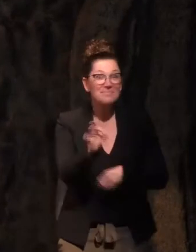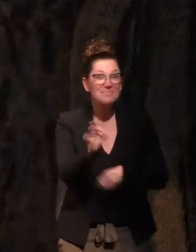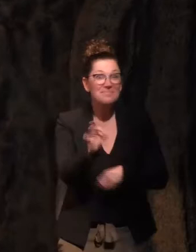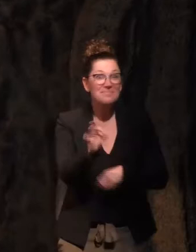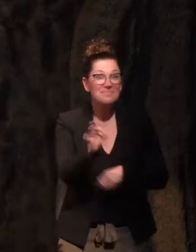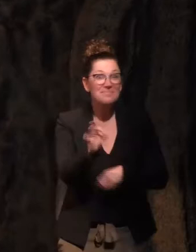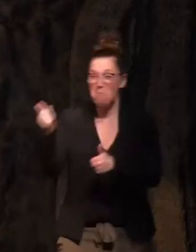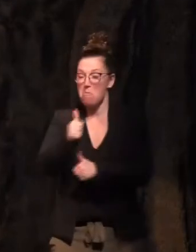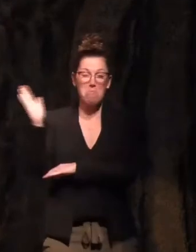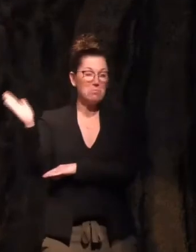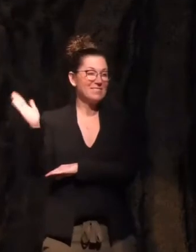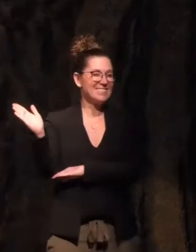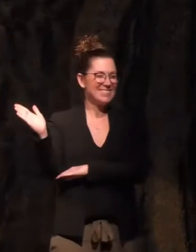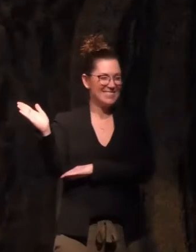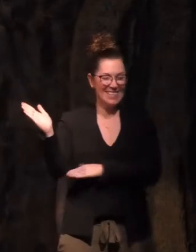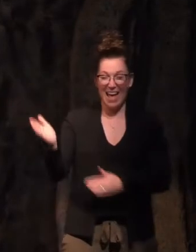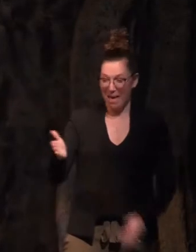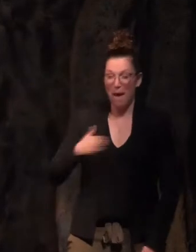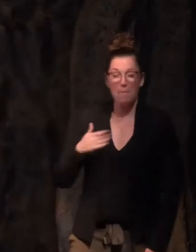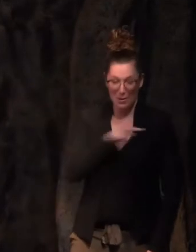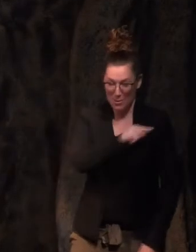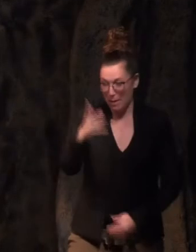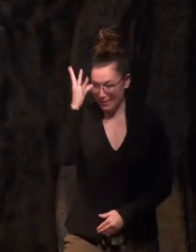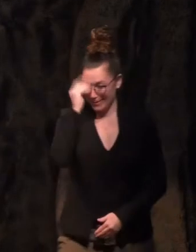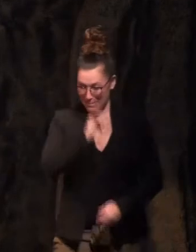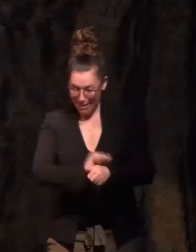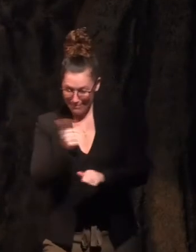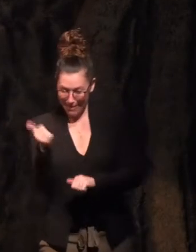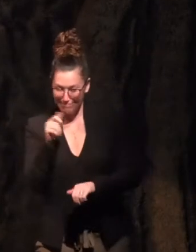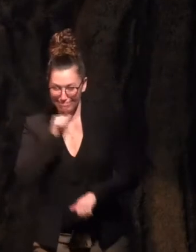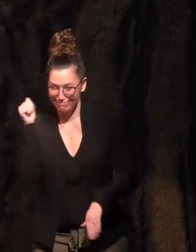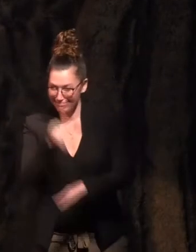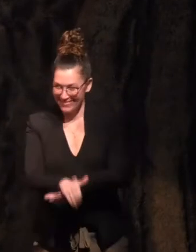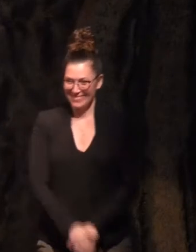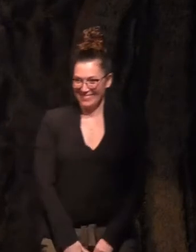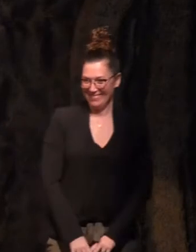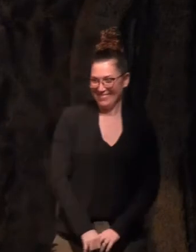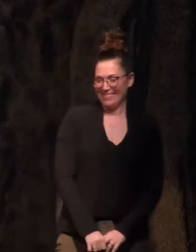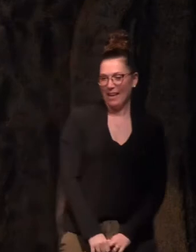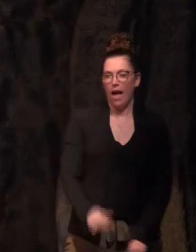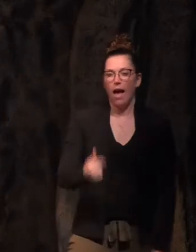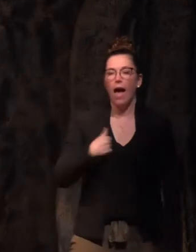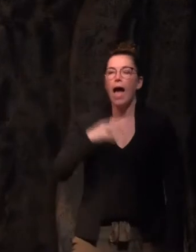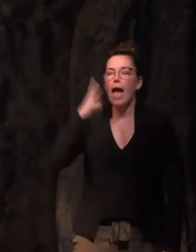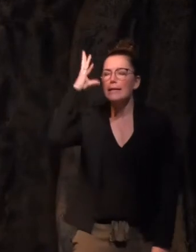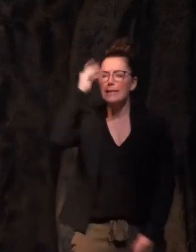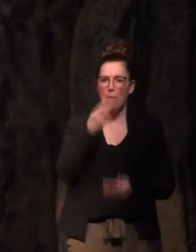Good thing everybody was in bed by 10. I myself slept like a colicky baby so...